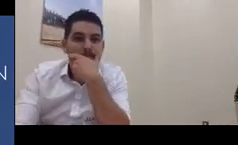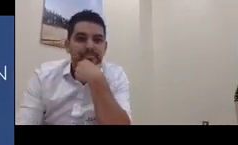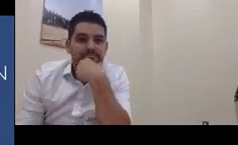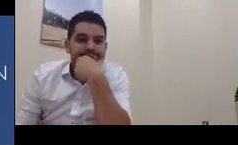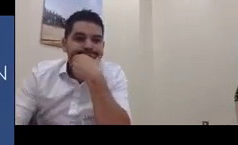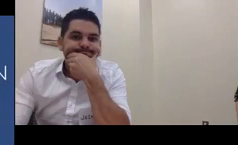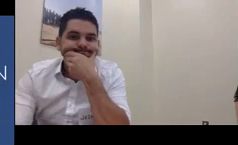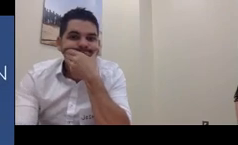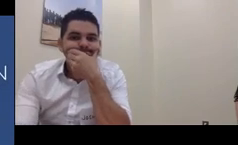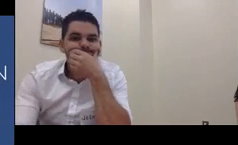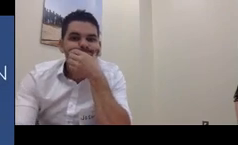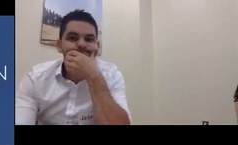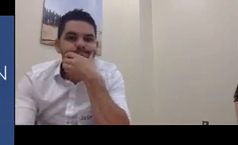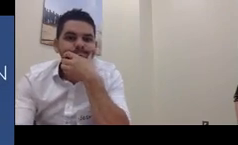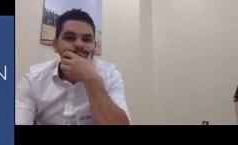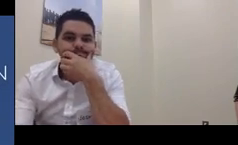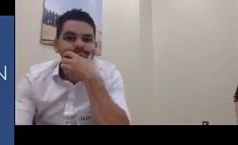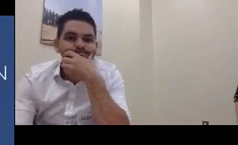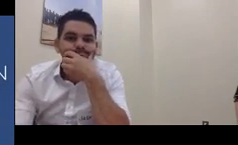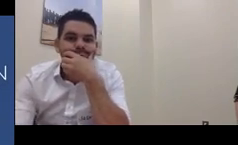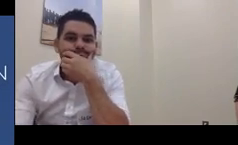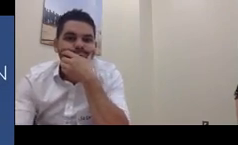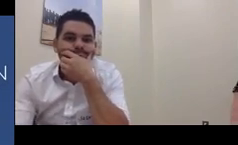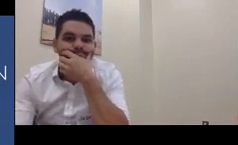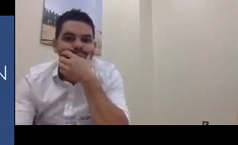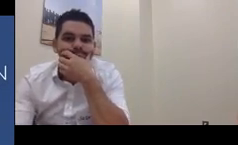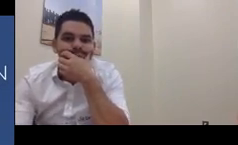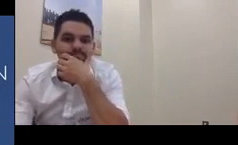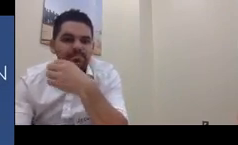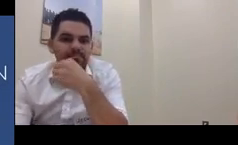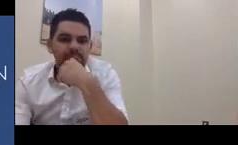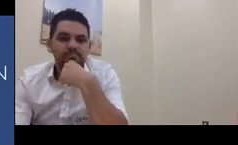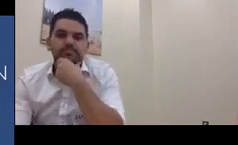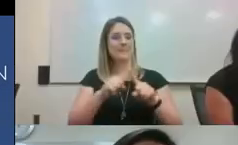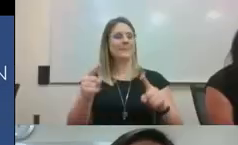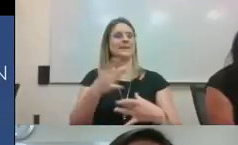So, I'm just gonna pose one more question and then we'll close out because we're at time, but I think this is a really interesting question